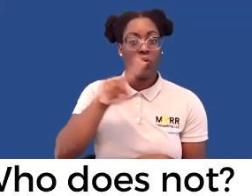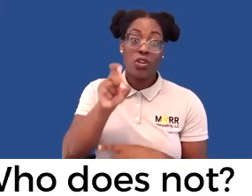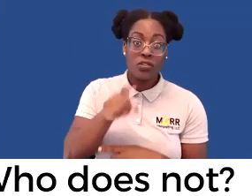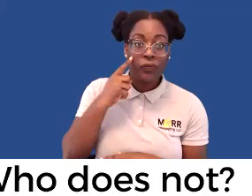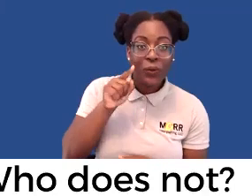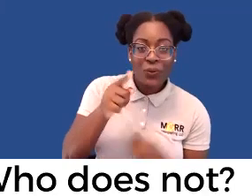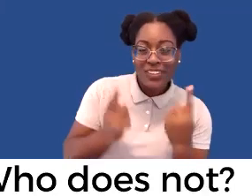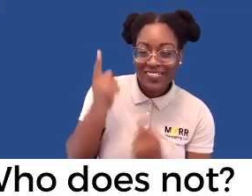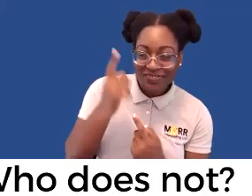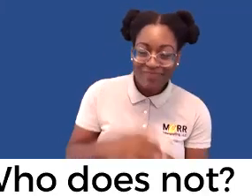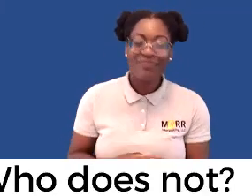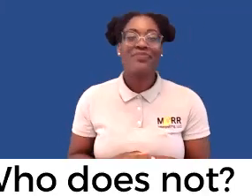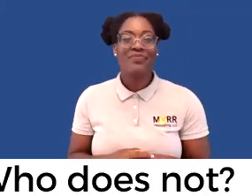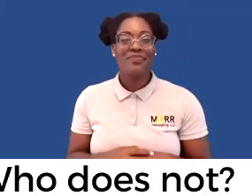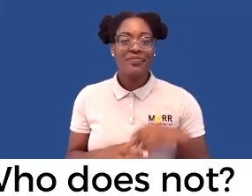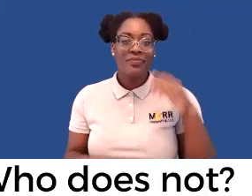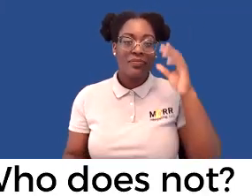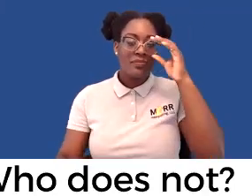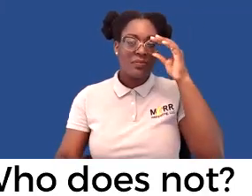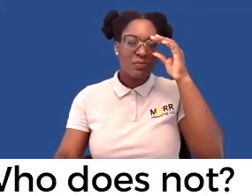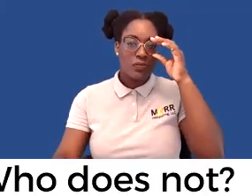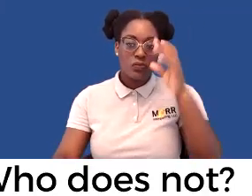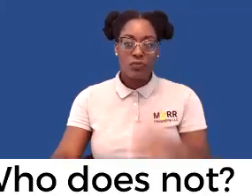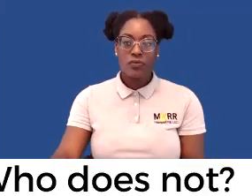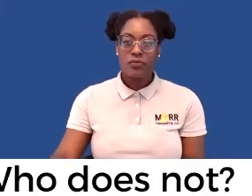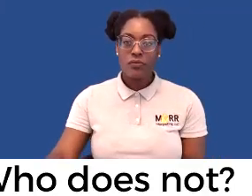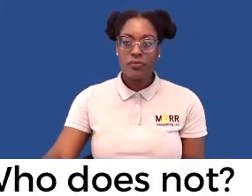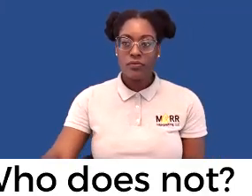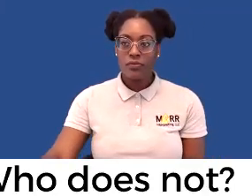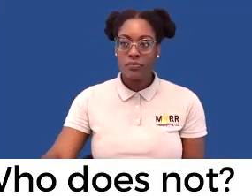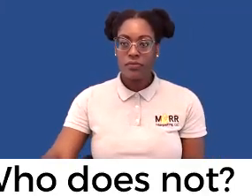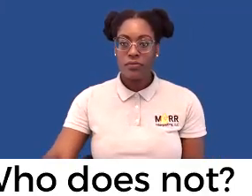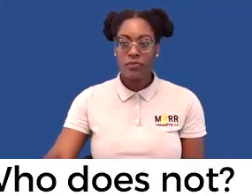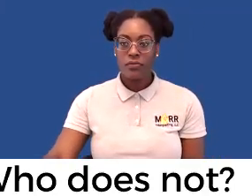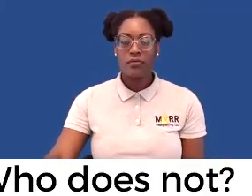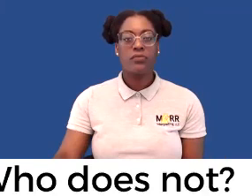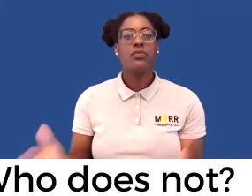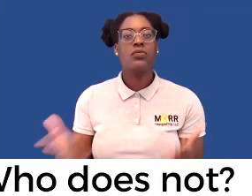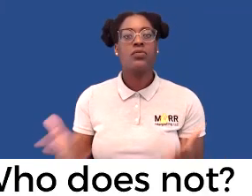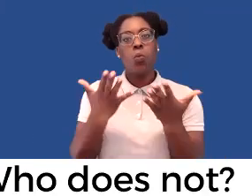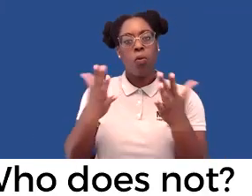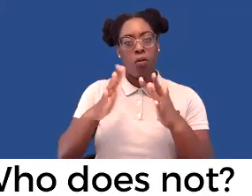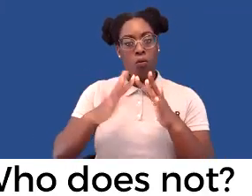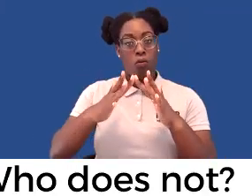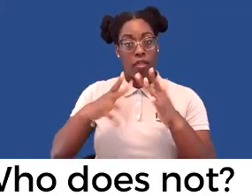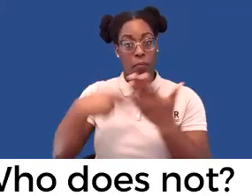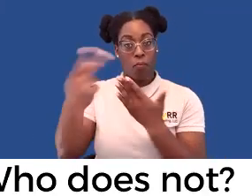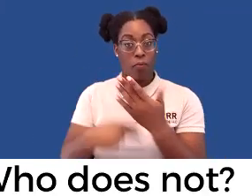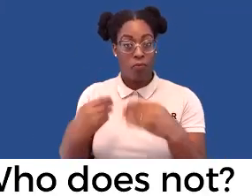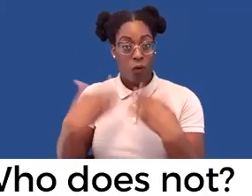so I do want to kind of echo a few of them. What online programming is offered? Who was it designed for?